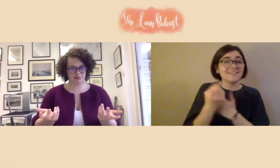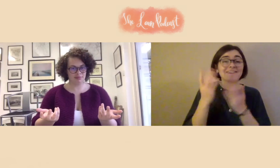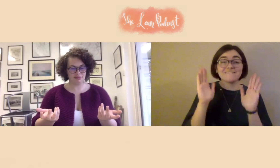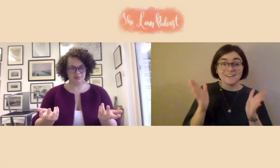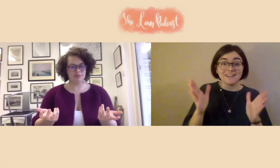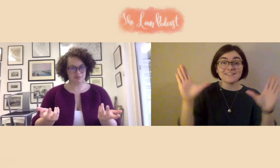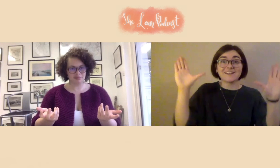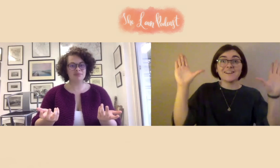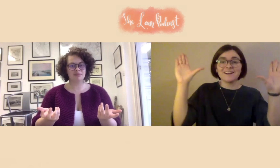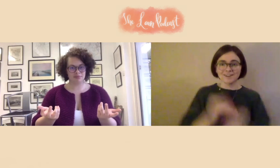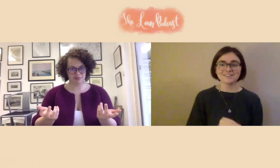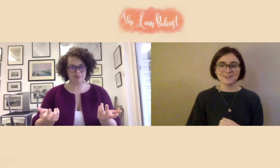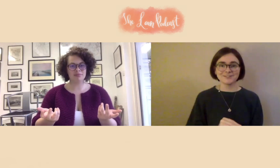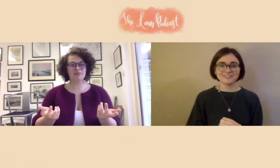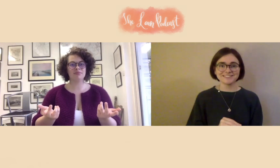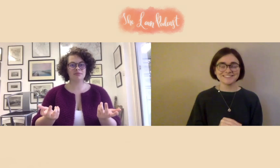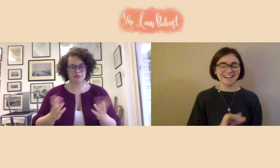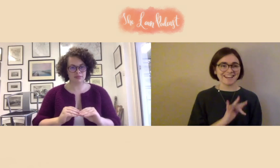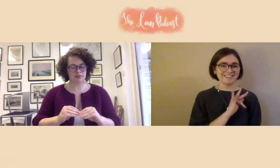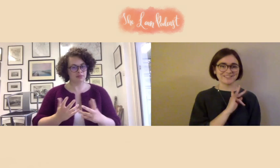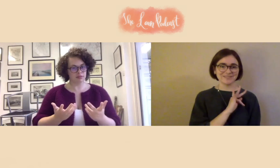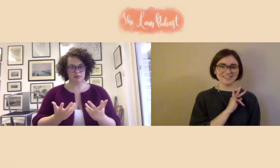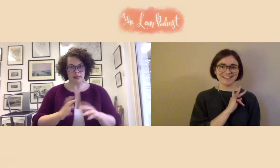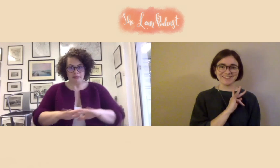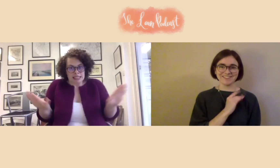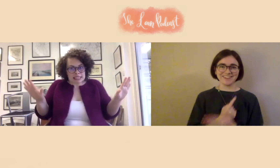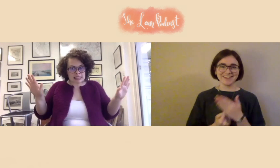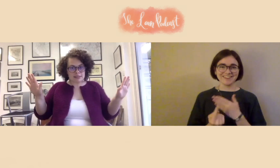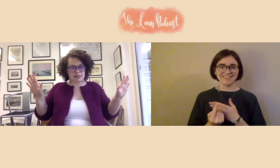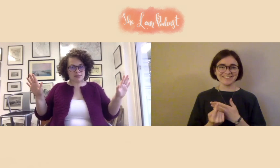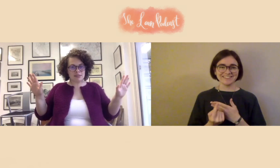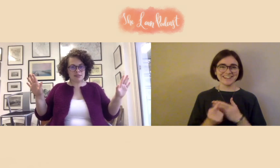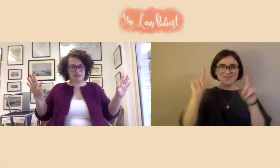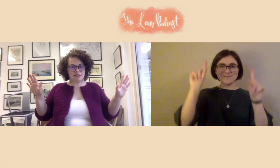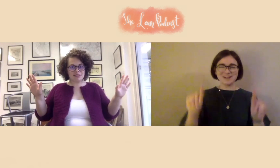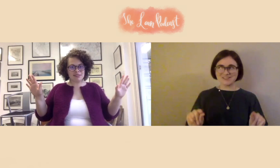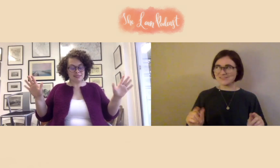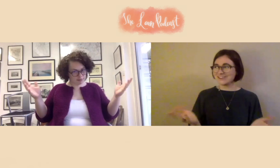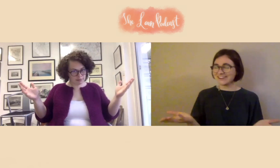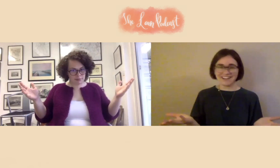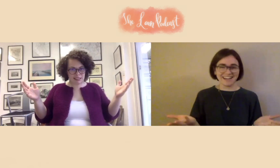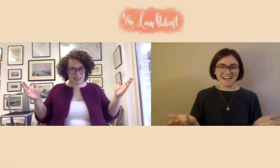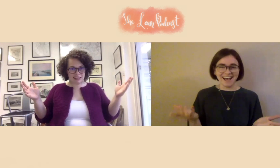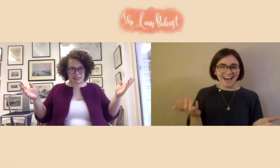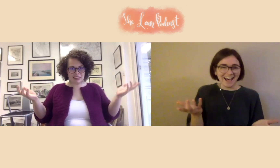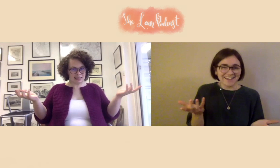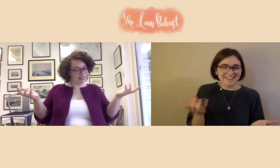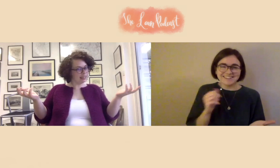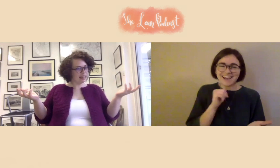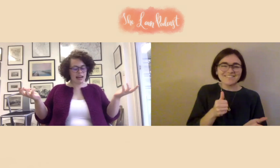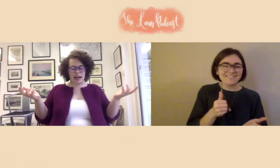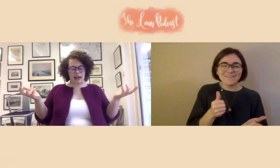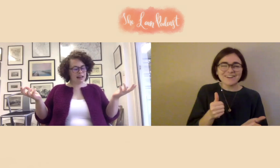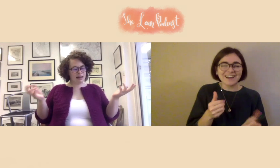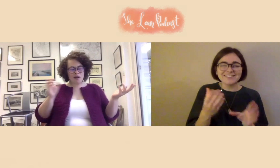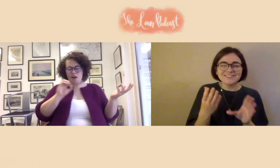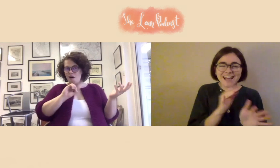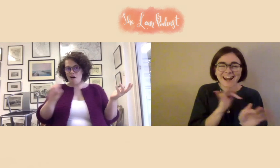you're up on the screen. And then next second, the meeting or whatever it is, the event finishes and the screen closes and there's no kind of chitchat.